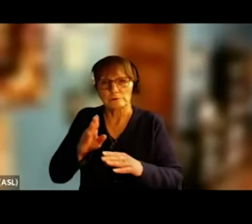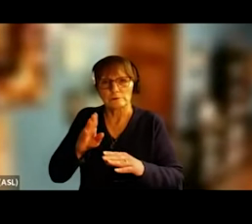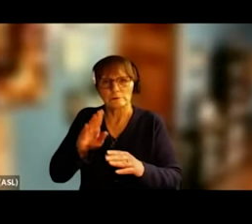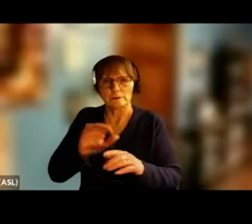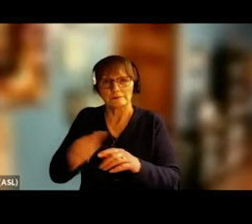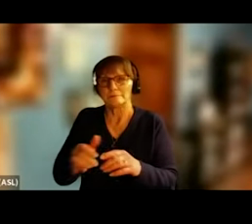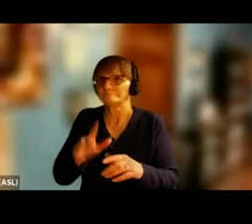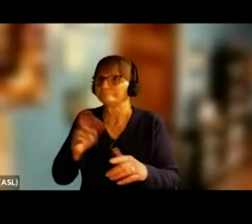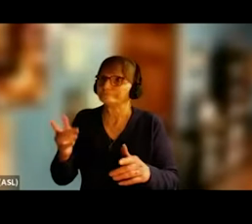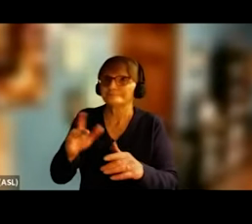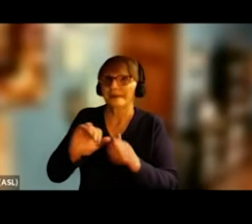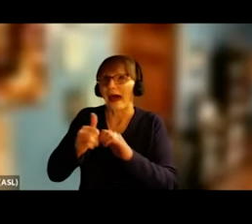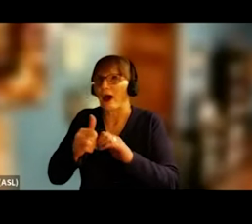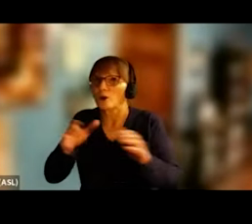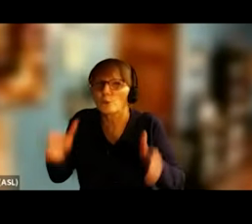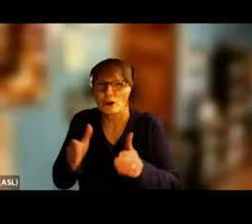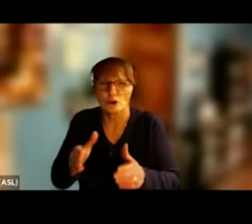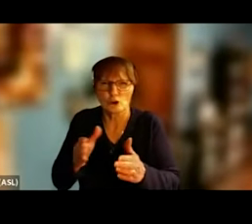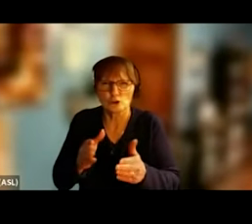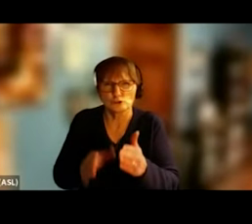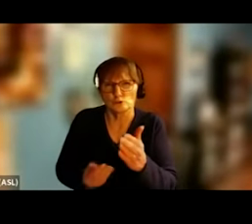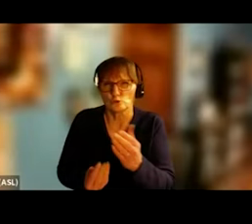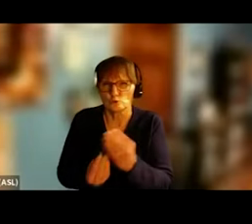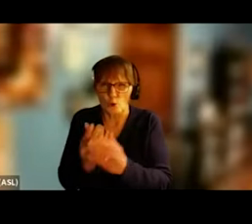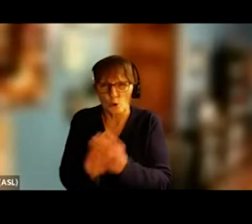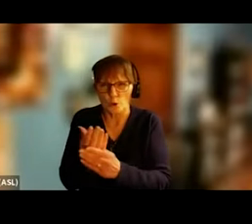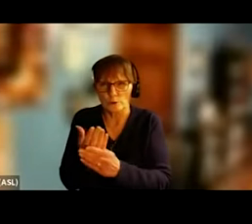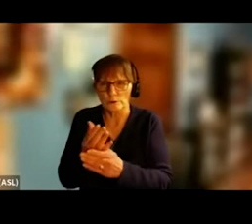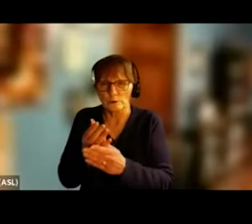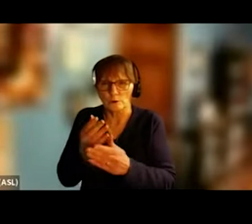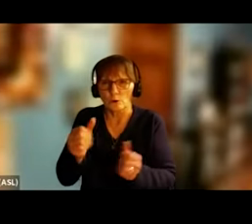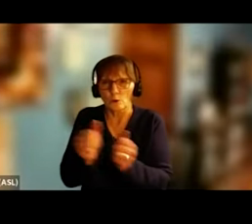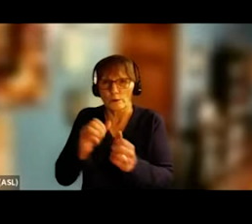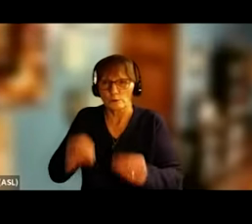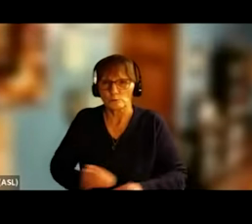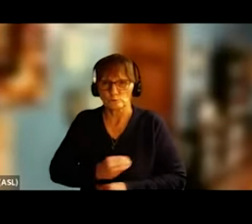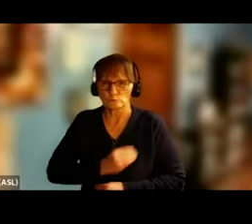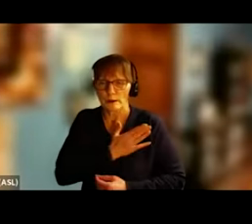How do we encourage growth to embrace these patients? How do we provide the education?